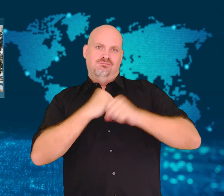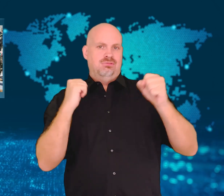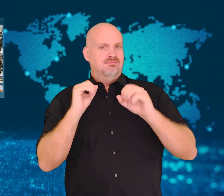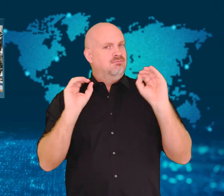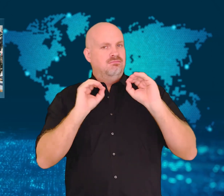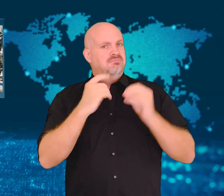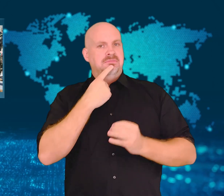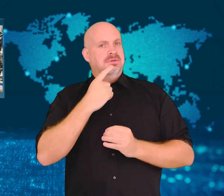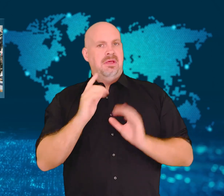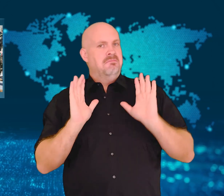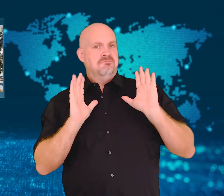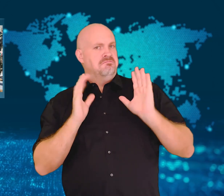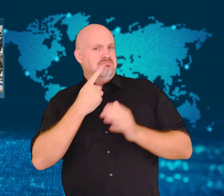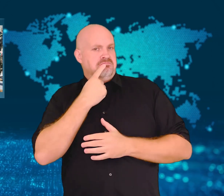guarding the bridge.